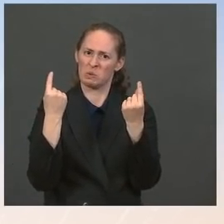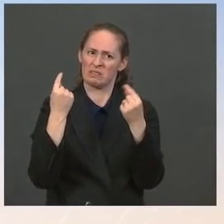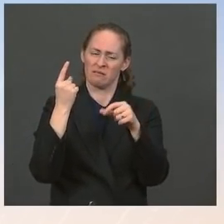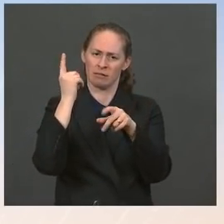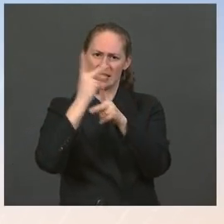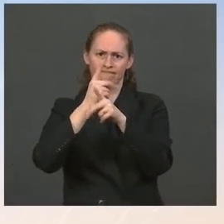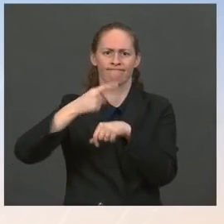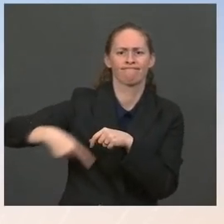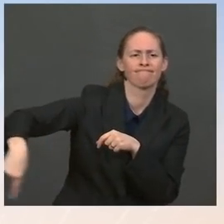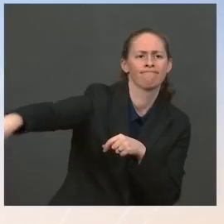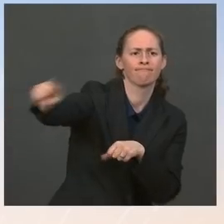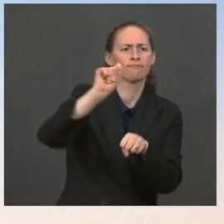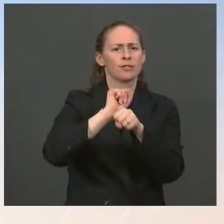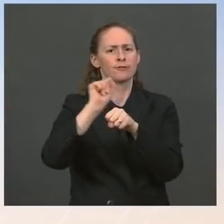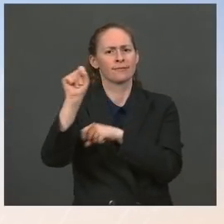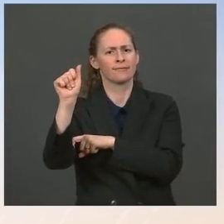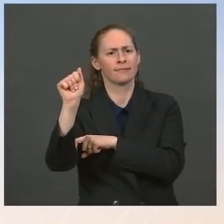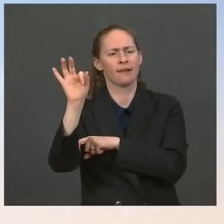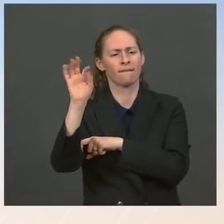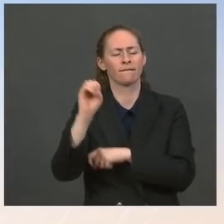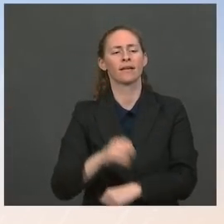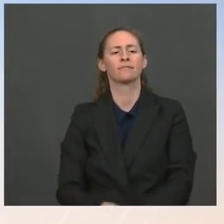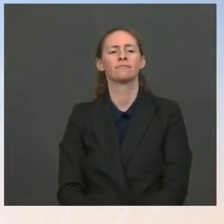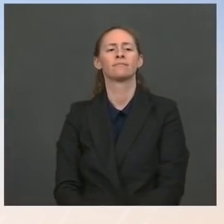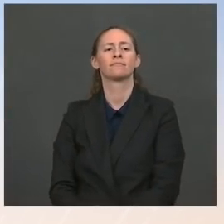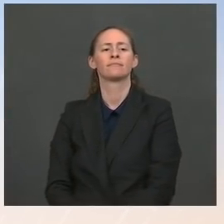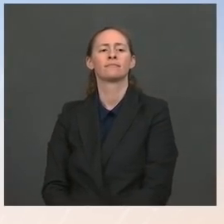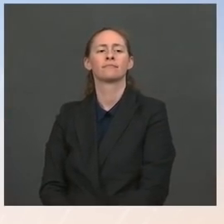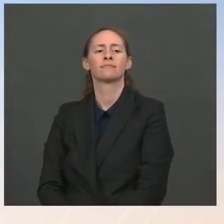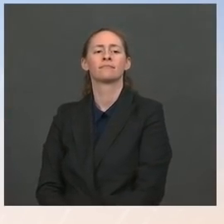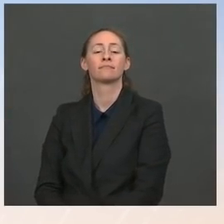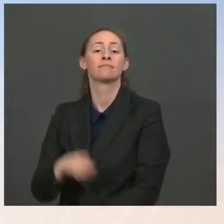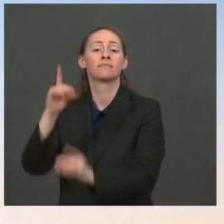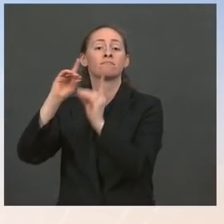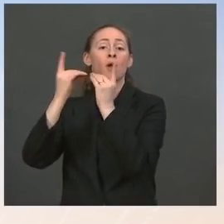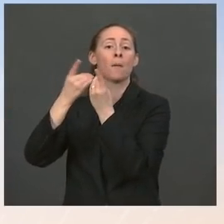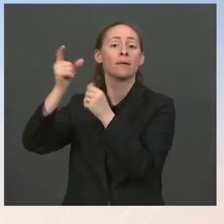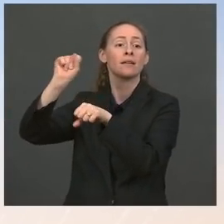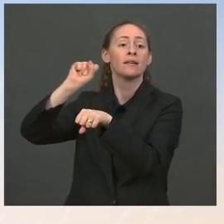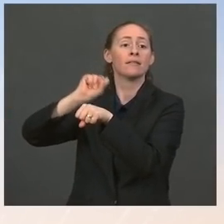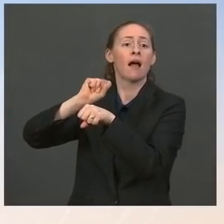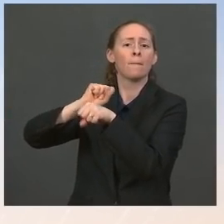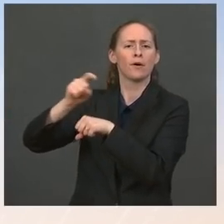the Secretary of Department of Labor determines workers at risk or what is called "grave danger."